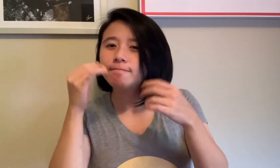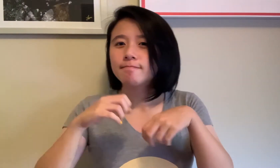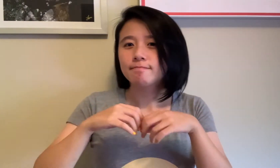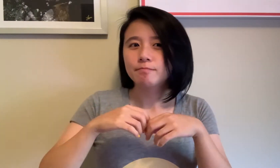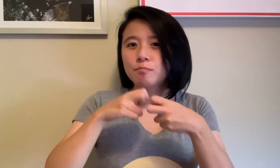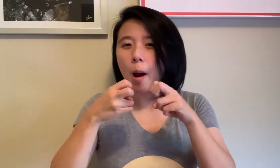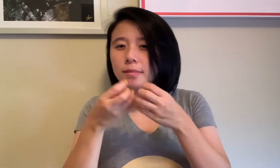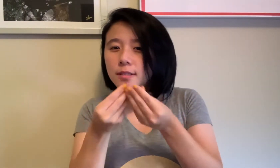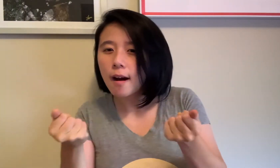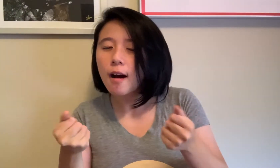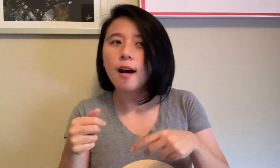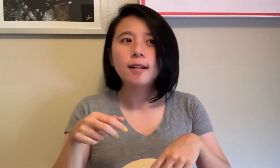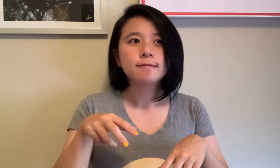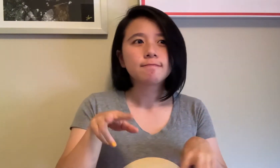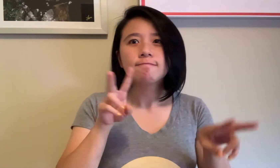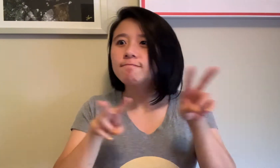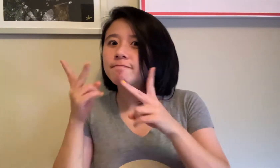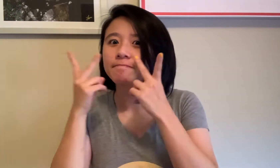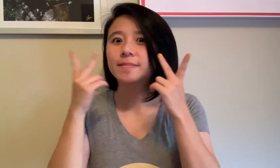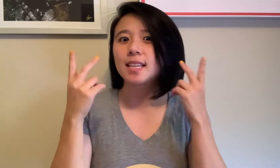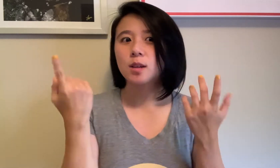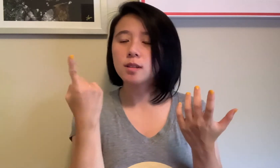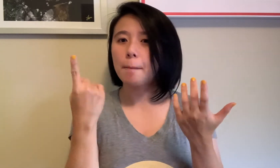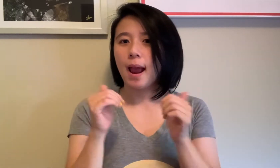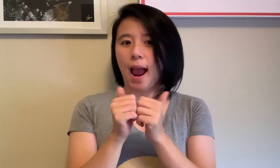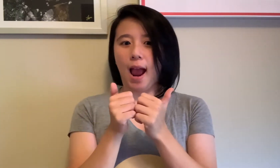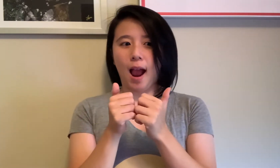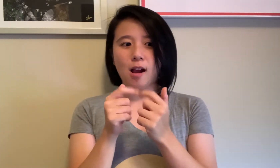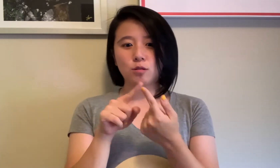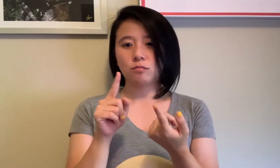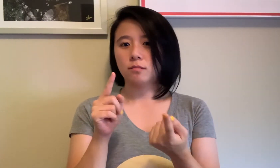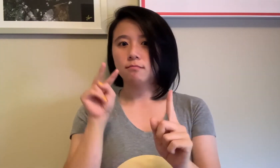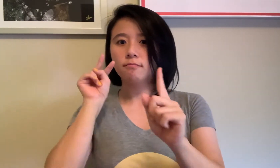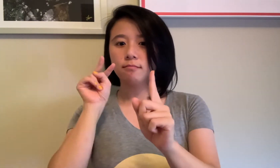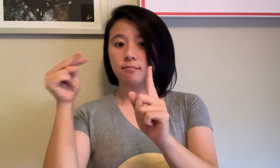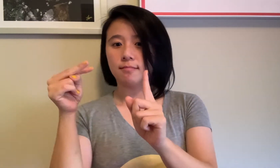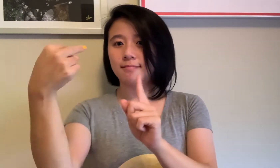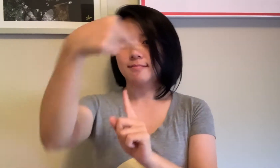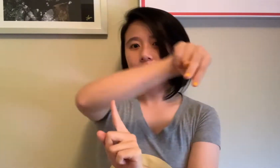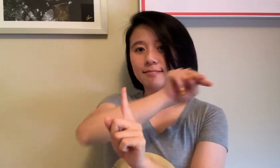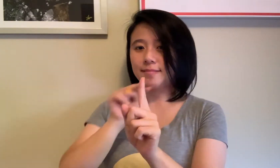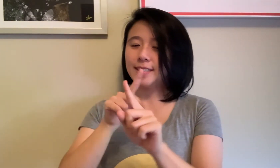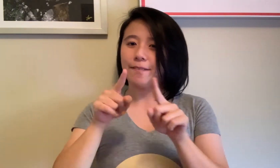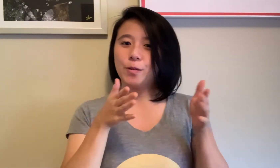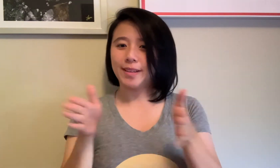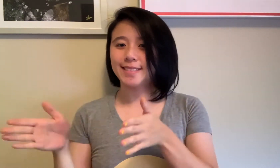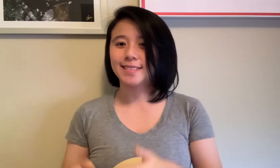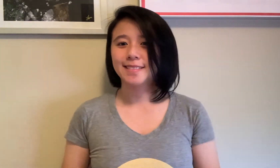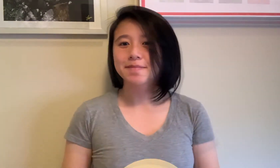being able to think, solve problems, and visualize art in various perspectives.